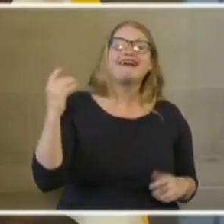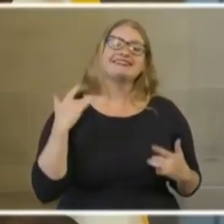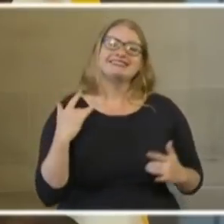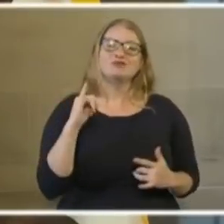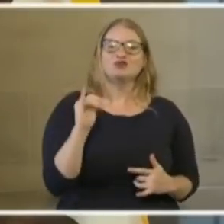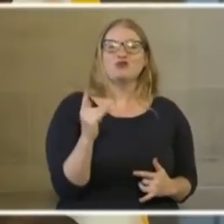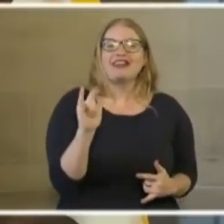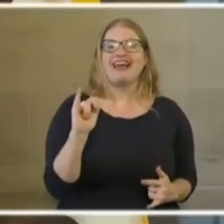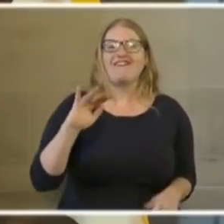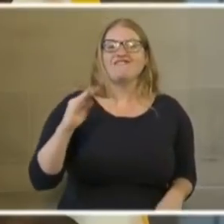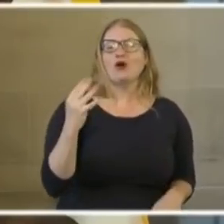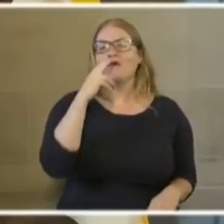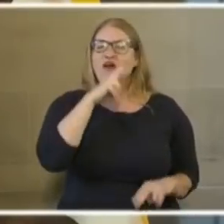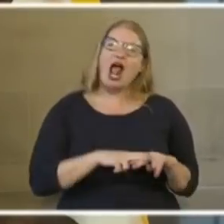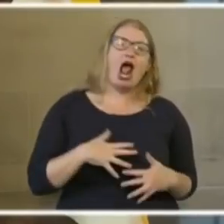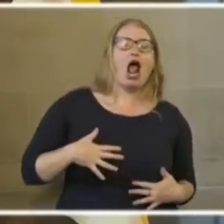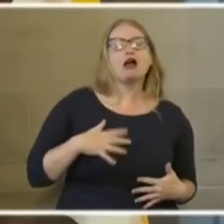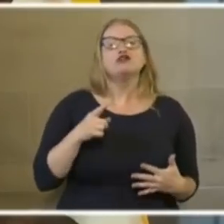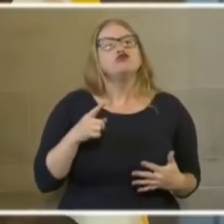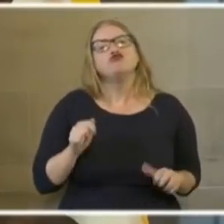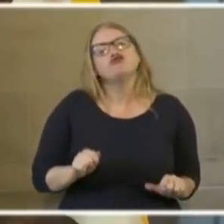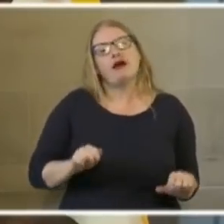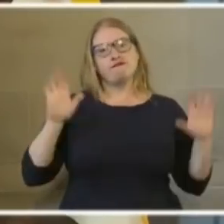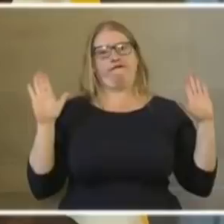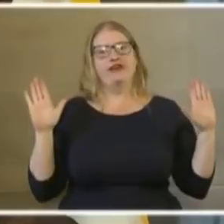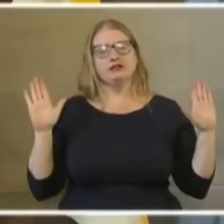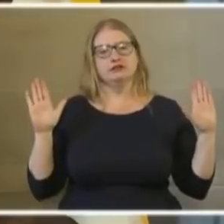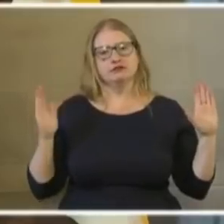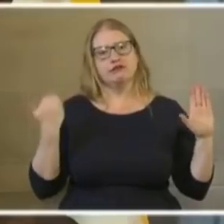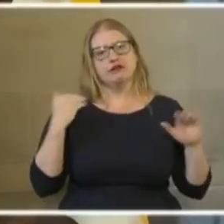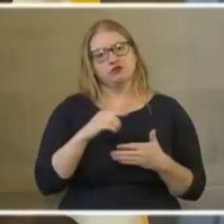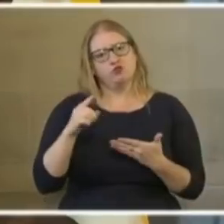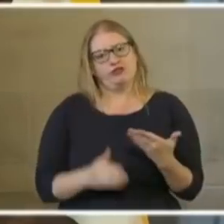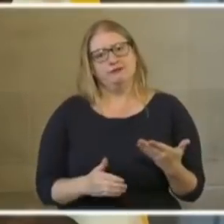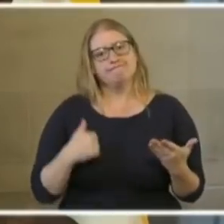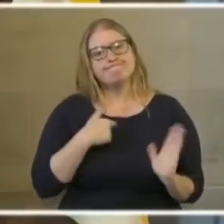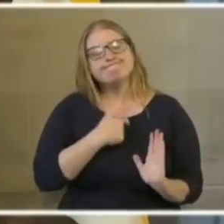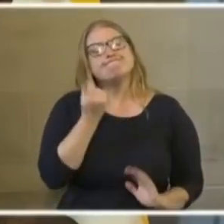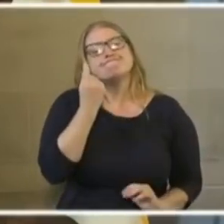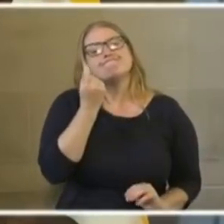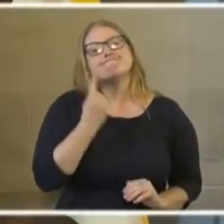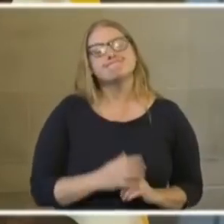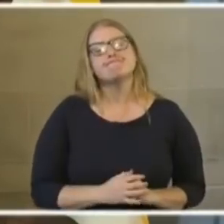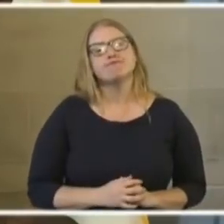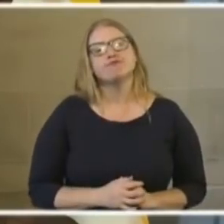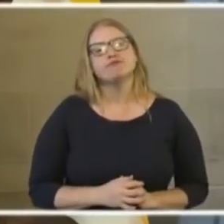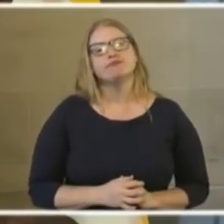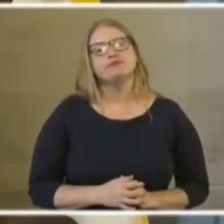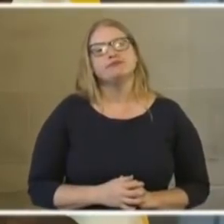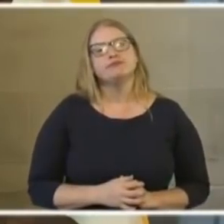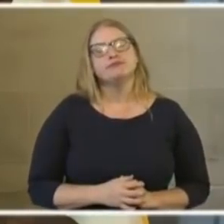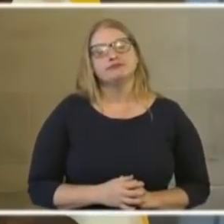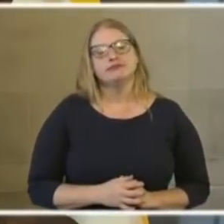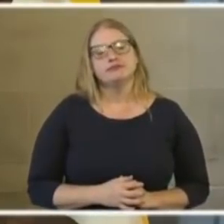AND I ESPECIALLY WANT TO THANK EVERYONE WHO SKIPPED THE USUAL